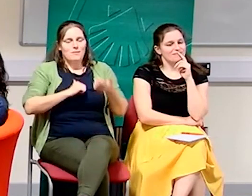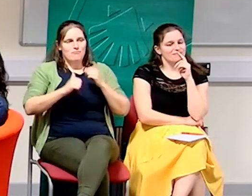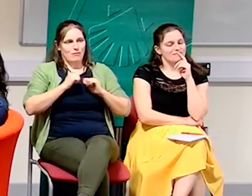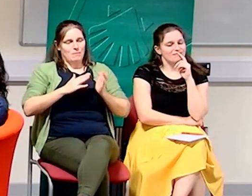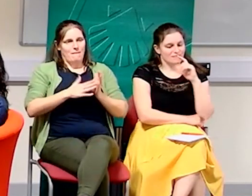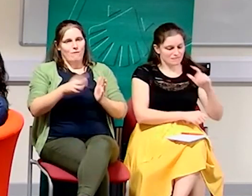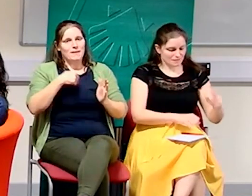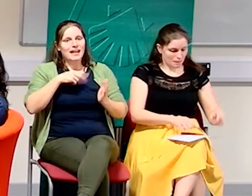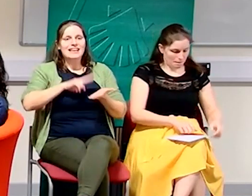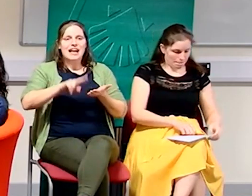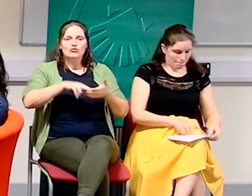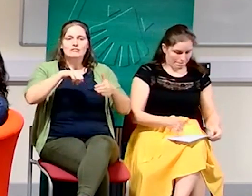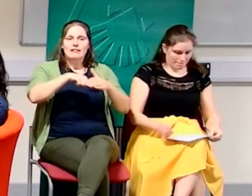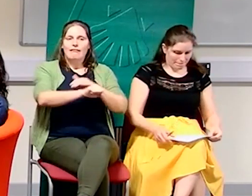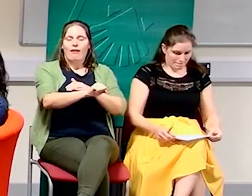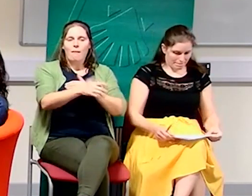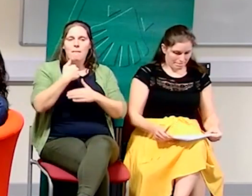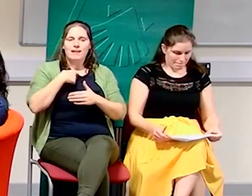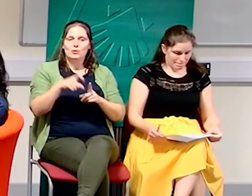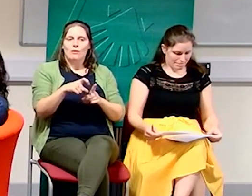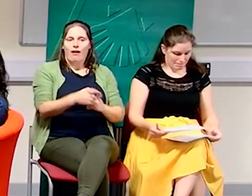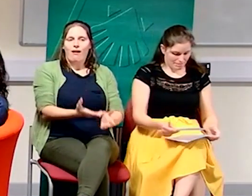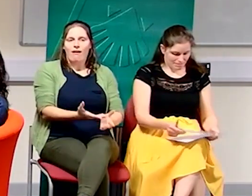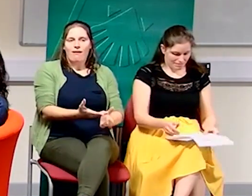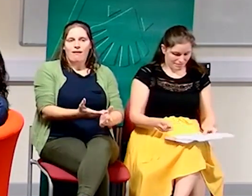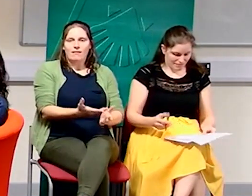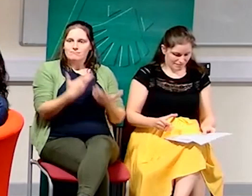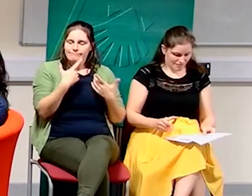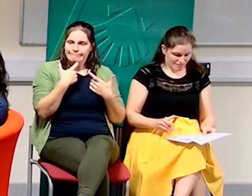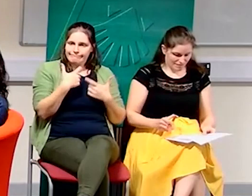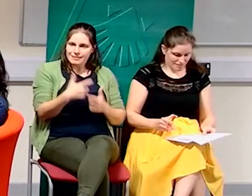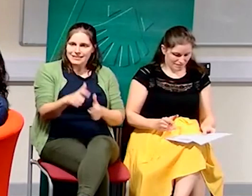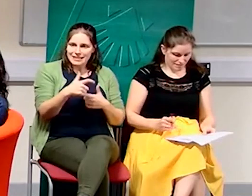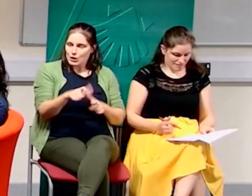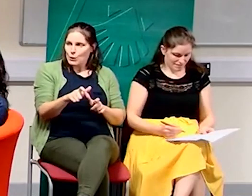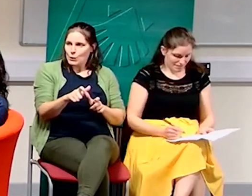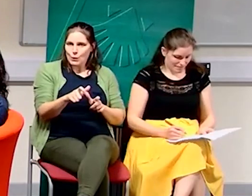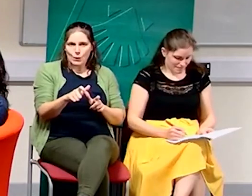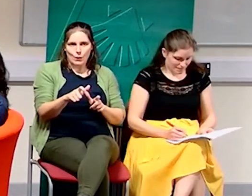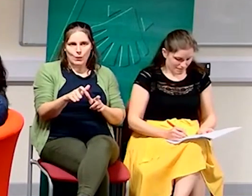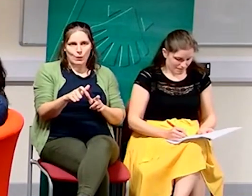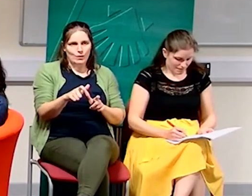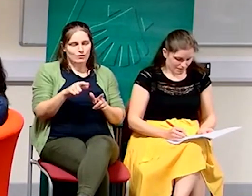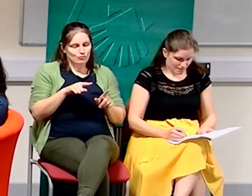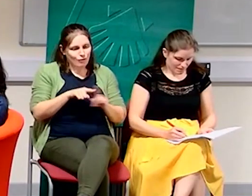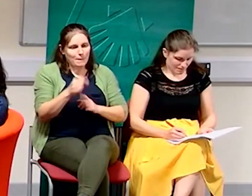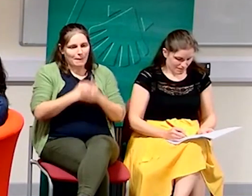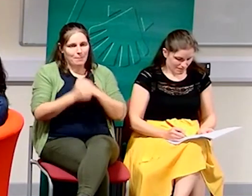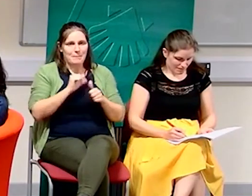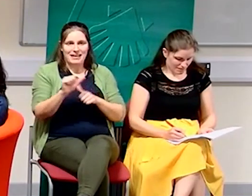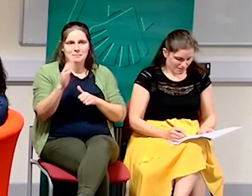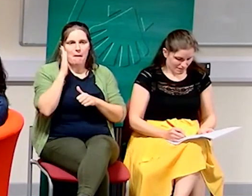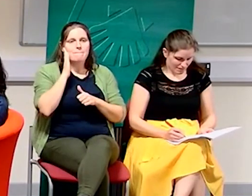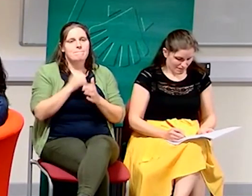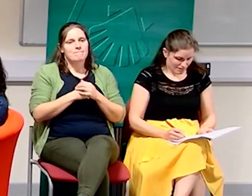naturally deliver um my daughter and to continue being trying to be the best mom so um future for